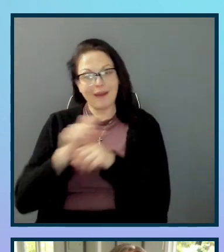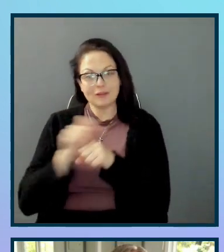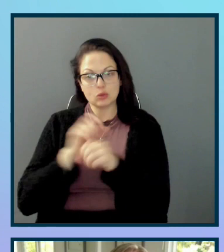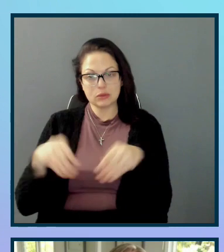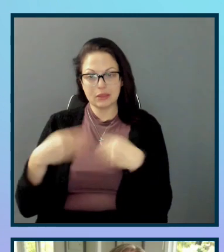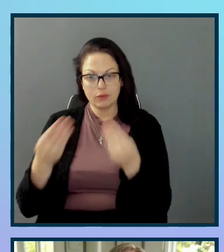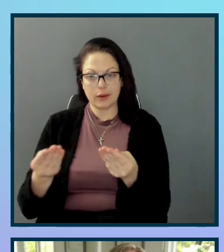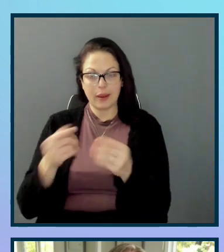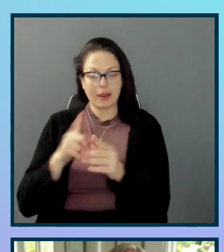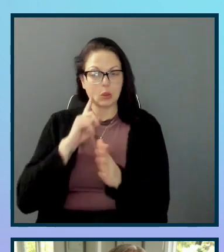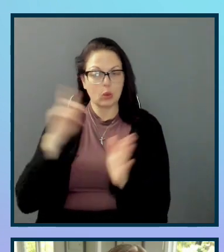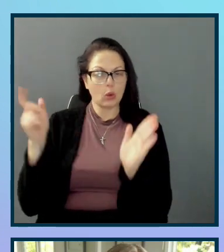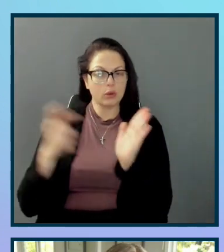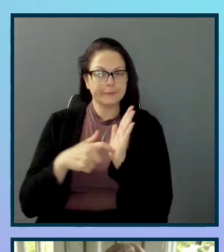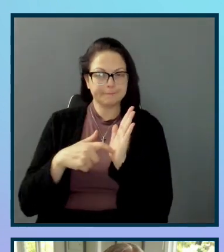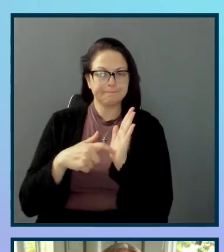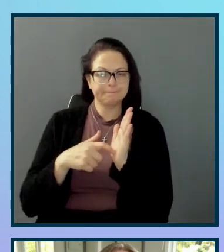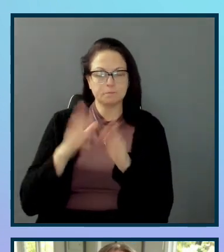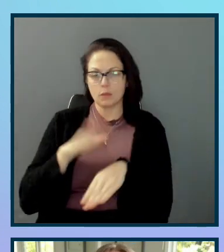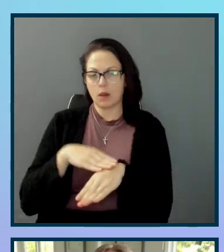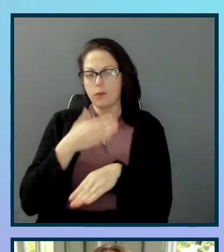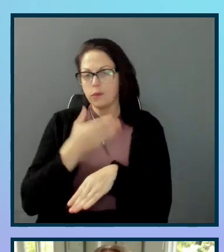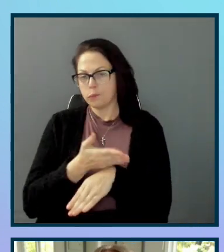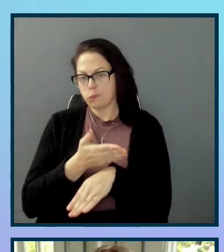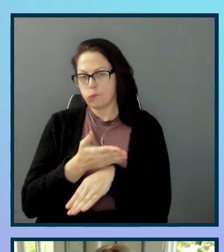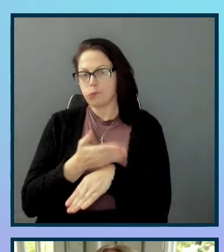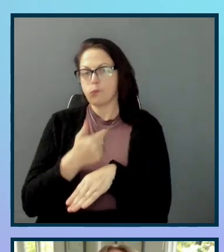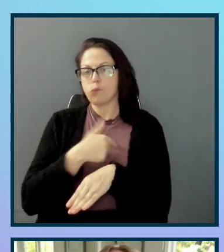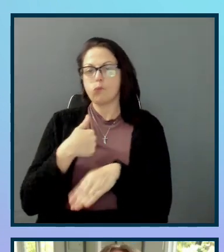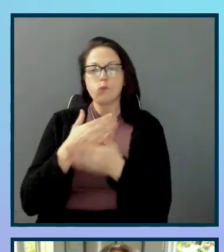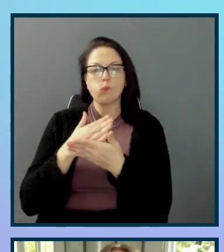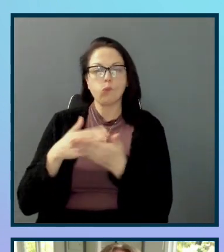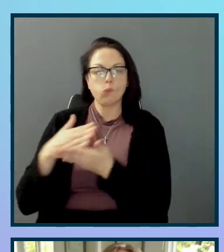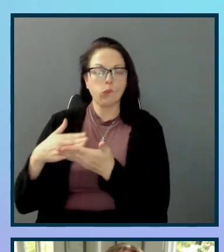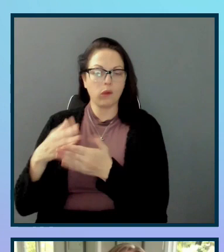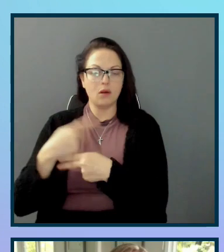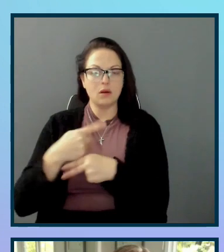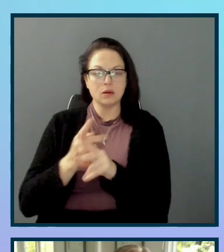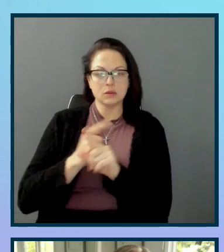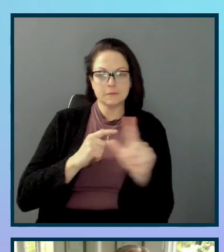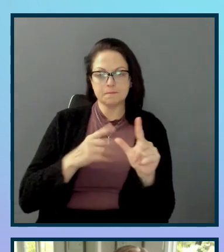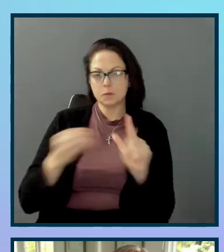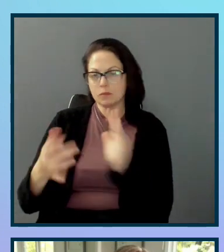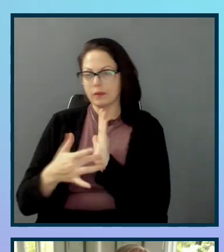And you'll notice on this one, we have the segmentation between product on the left side and tech on the right side.